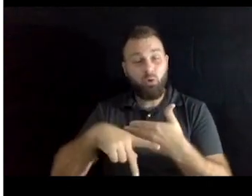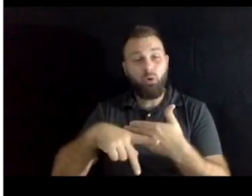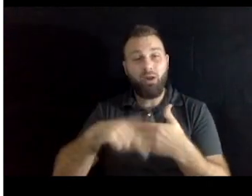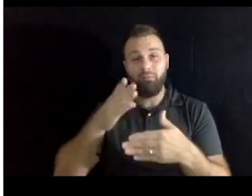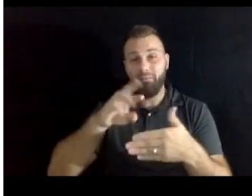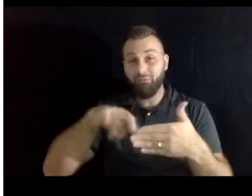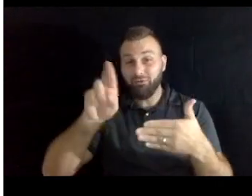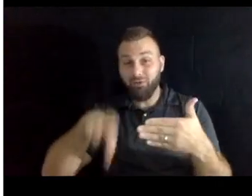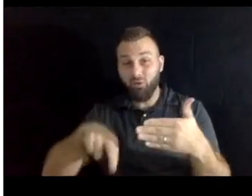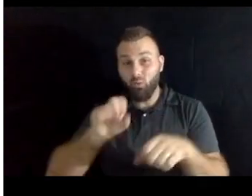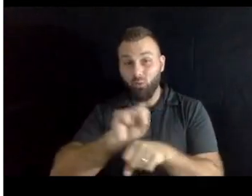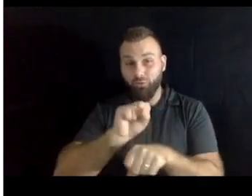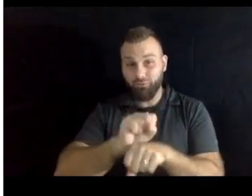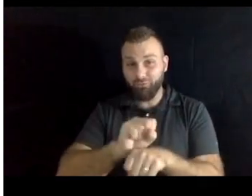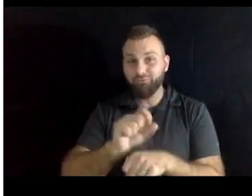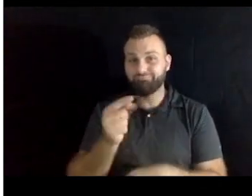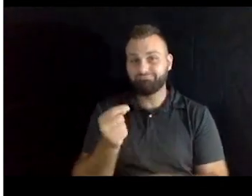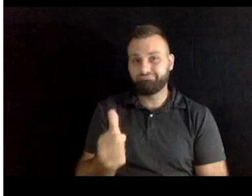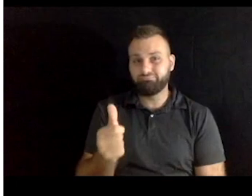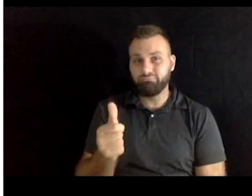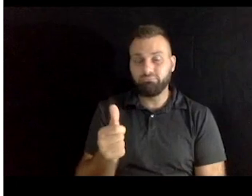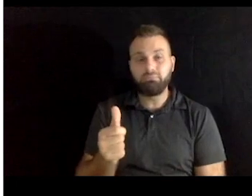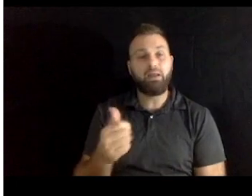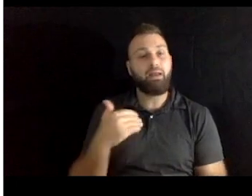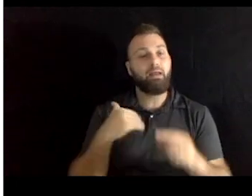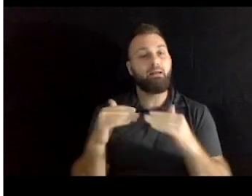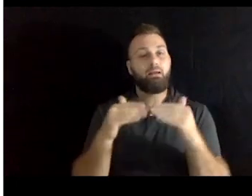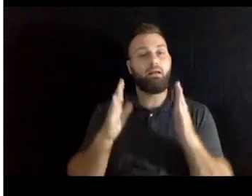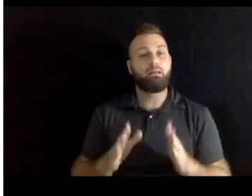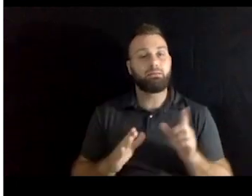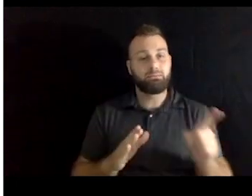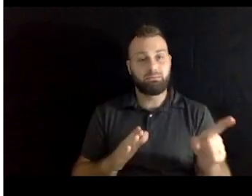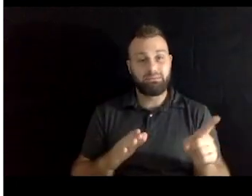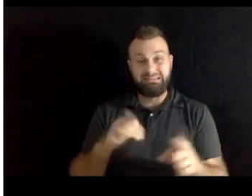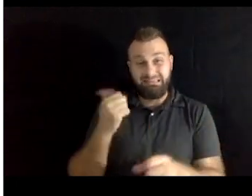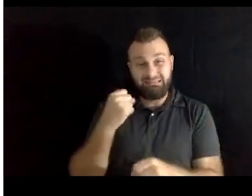cohort of SSDI beneficiaries and after 10 years only two point 7,